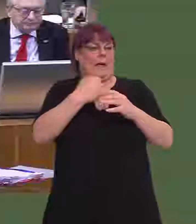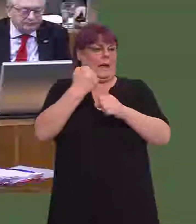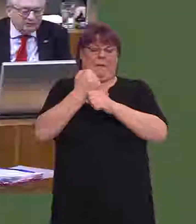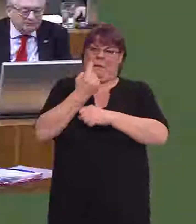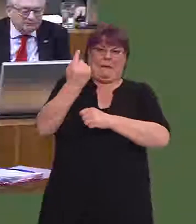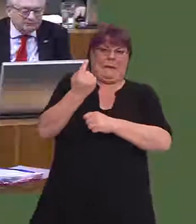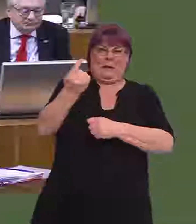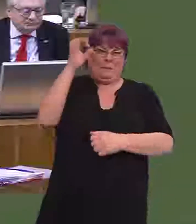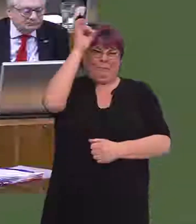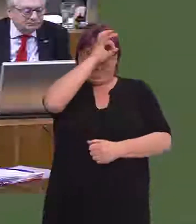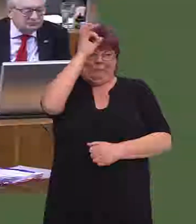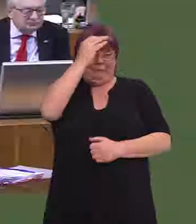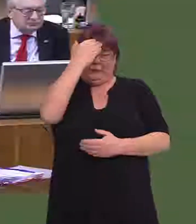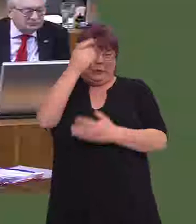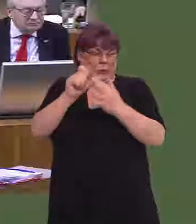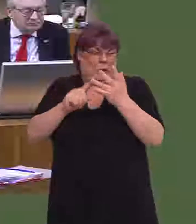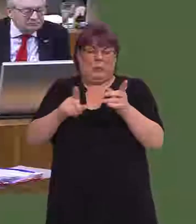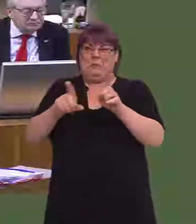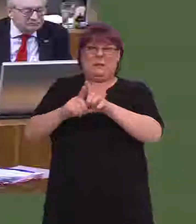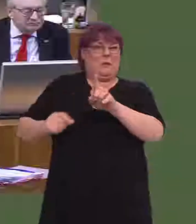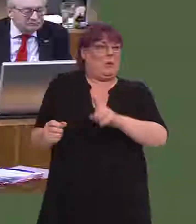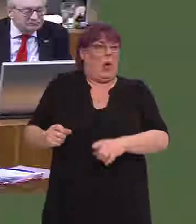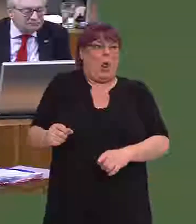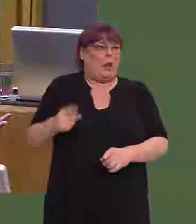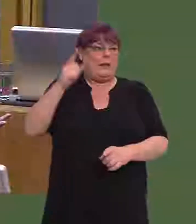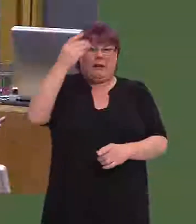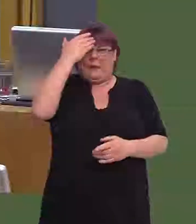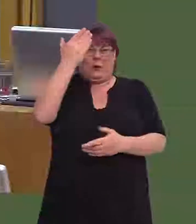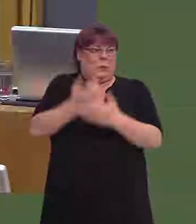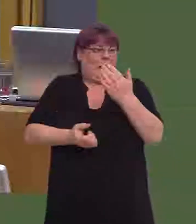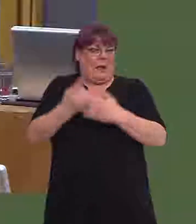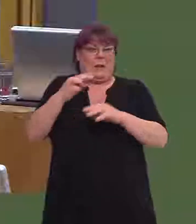I don't think the Scottish Government has a plan in place to deal with a hard Brexit, and as far as we are concernedó[Interruption.]